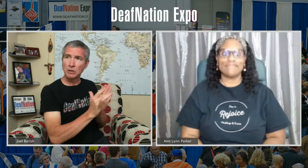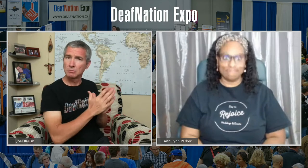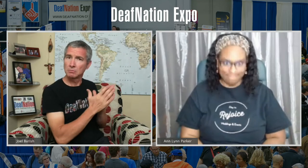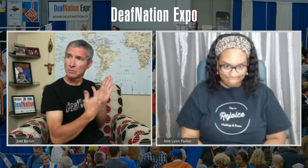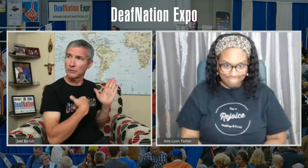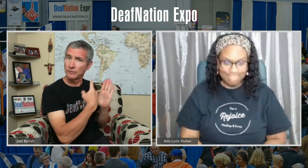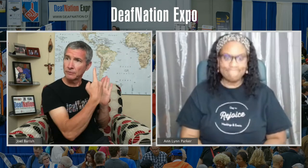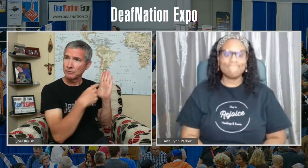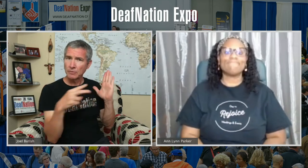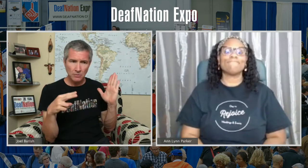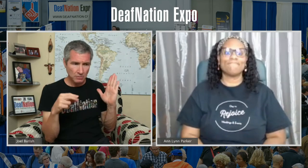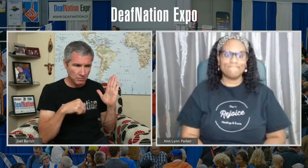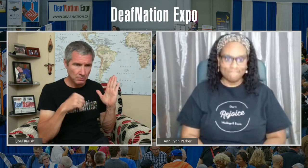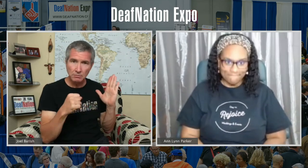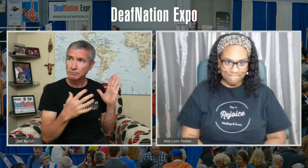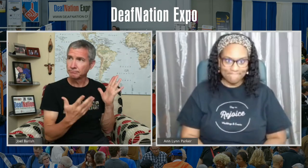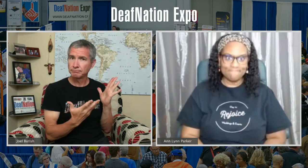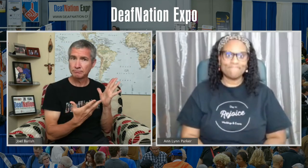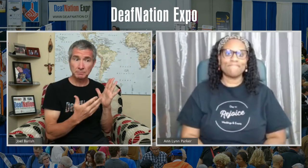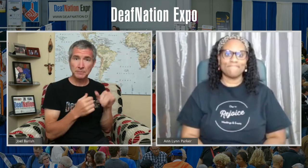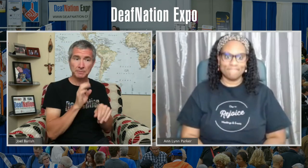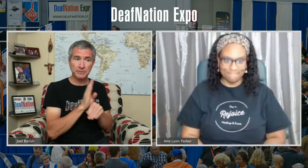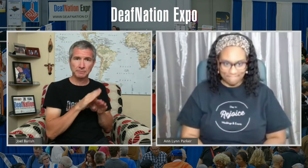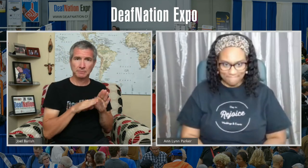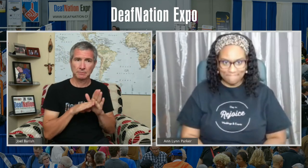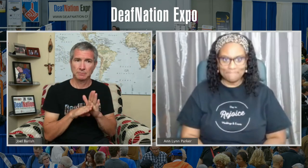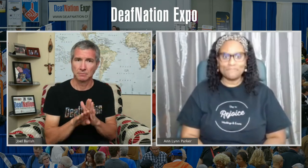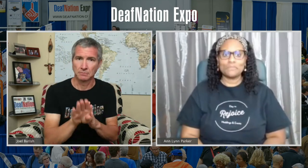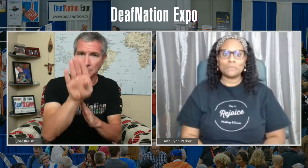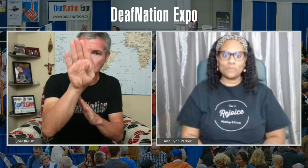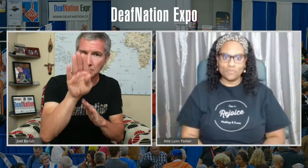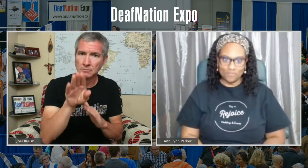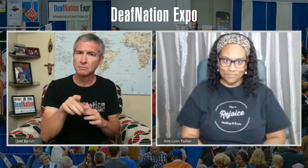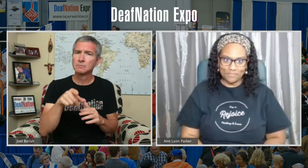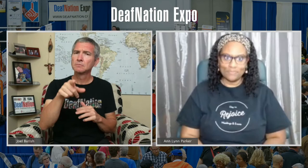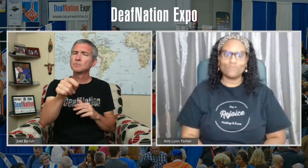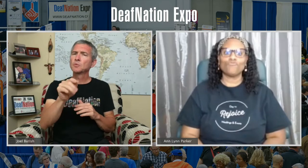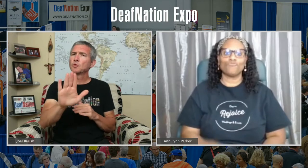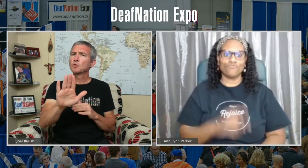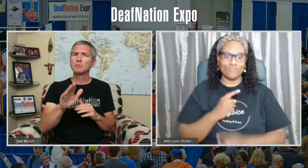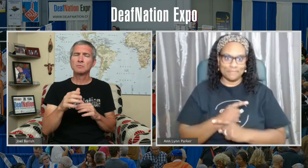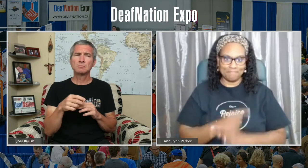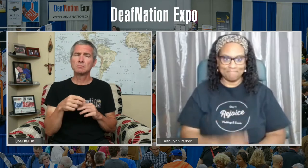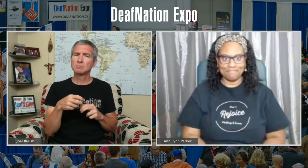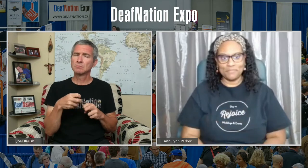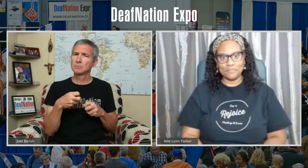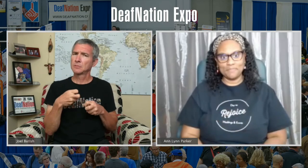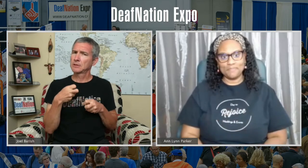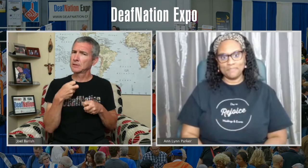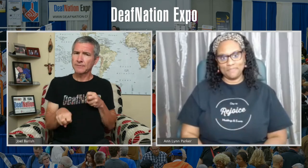and that helps your business grow. Right.